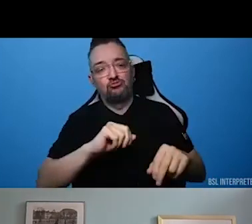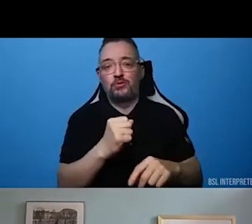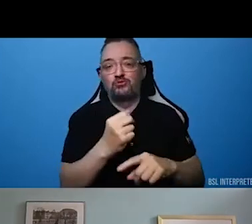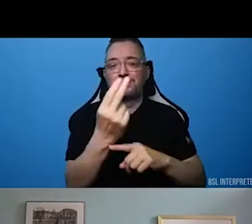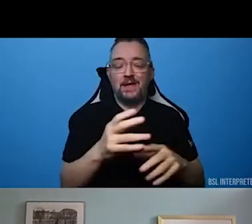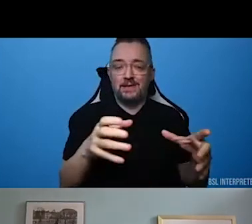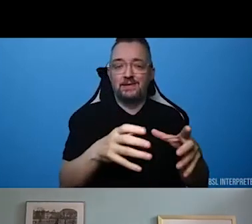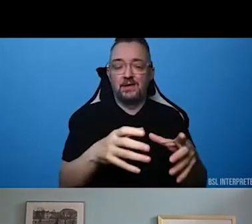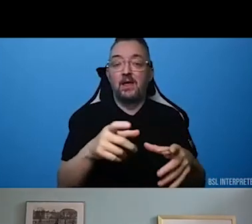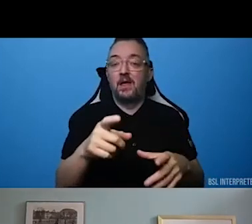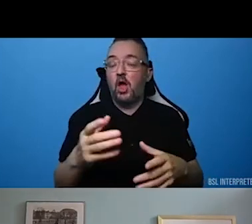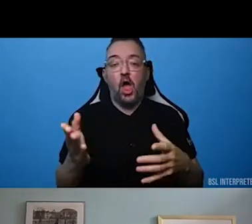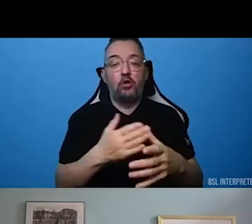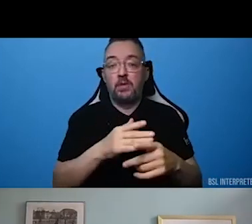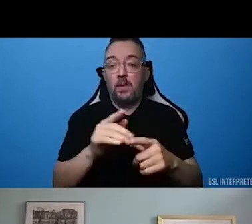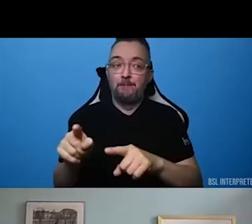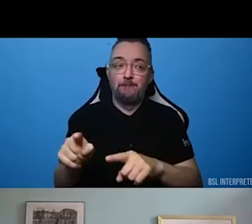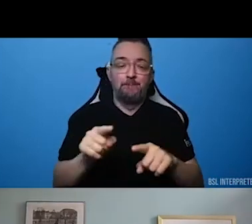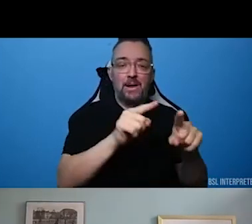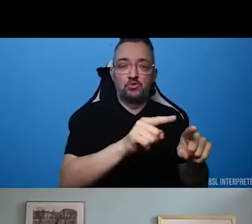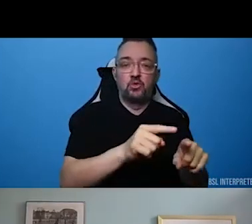with origins tracing back into Caribbean slavery.